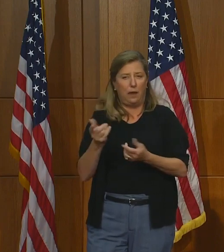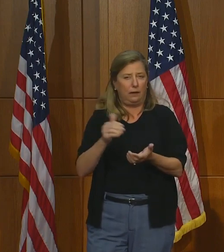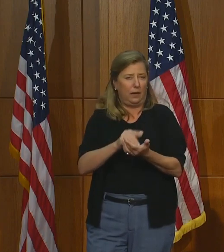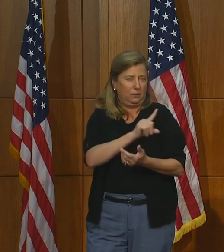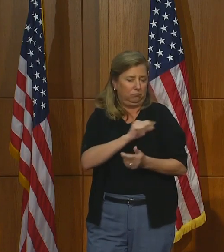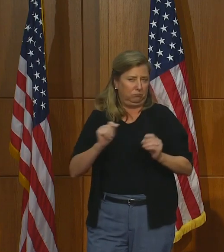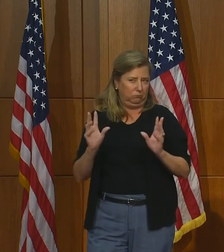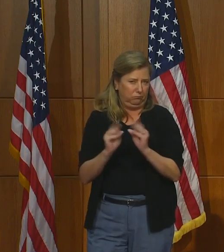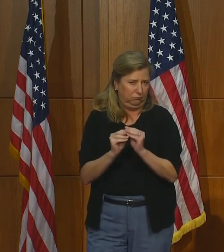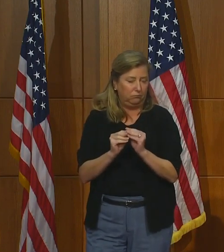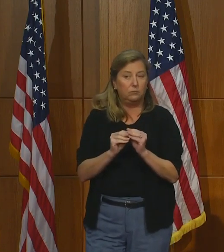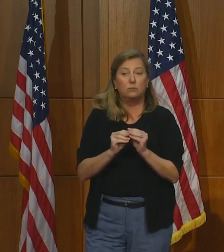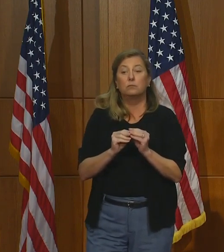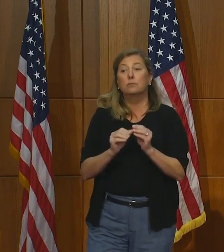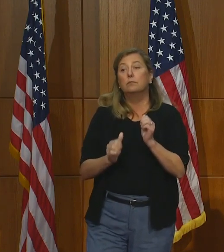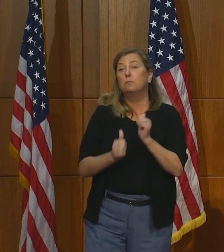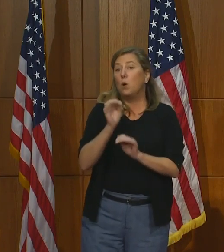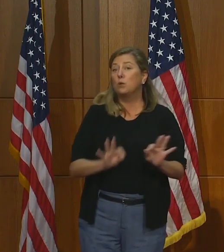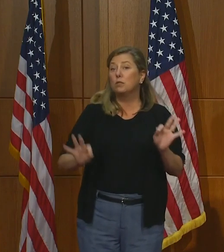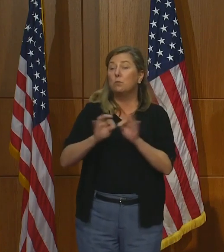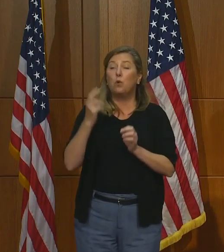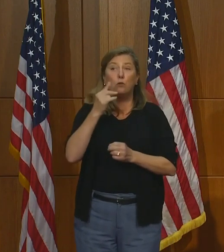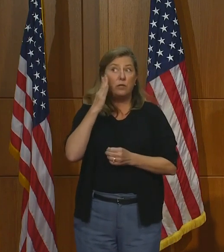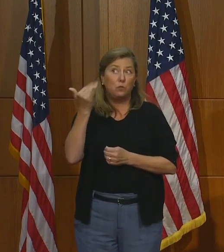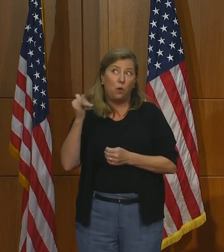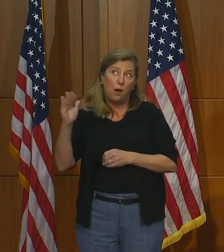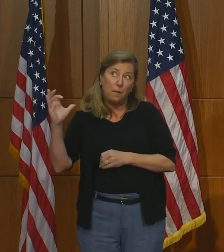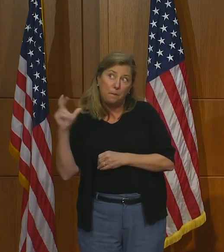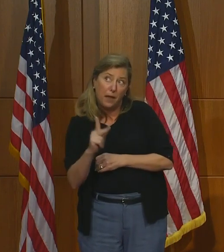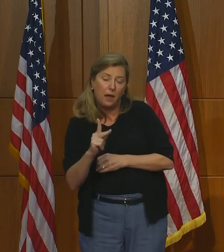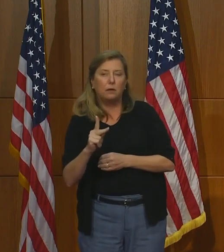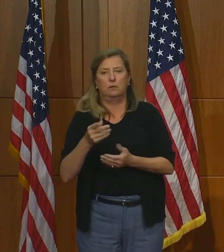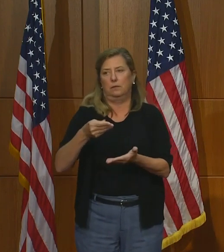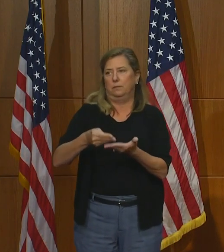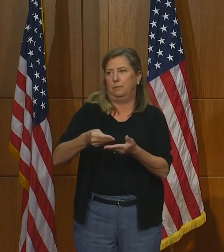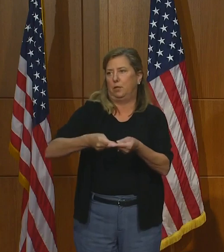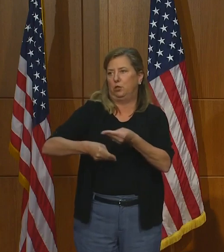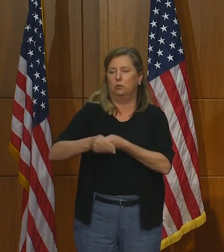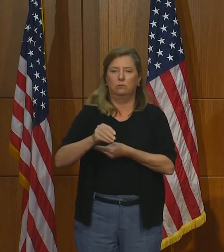EARLY AUGUST- FOR NUMBER OF